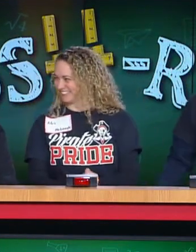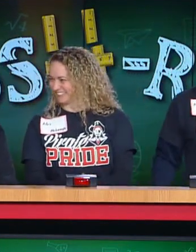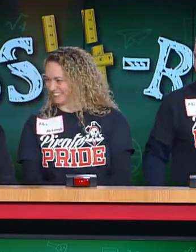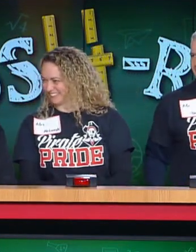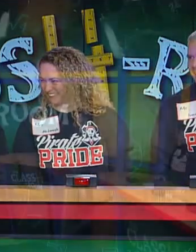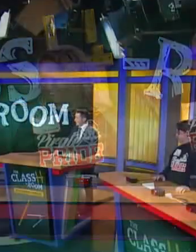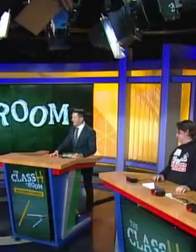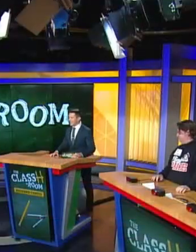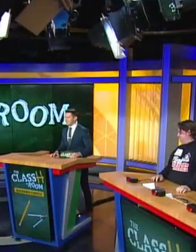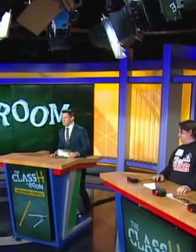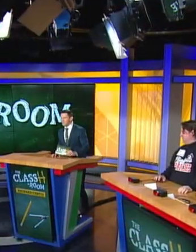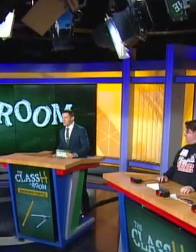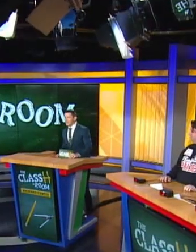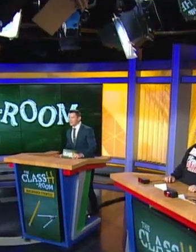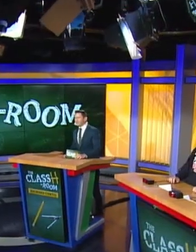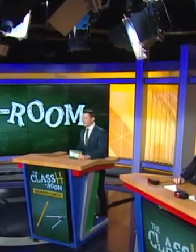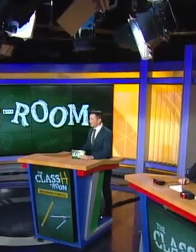GOES TO DETENTION. AND TEACHERS WHO'S GOING TO SEND YOU THERE. AND TEACHERS WHO'S GOING TO SEND YOU THERE. HE'S WARMING UP HIS HANDS HERE.